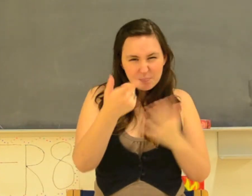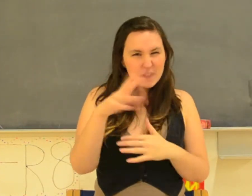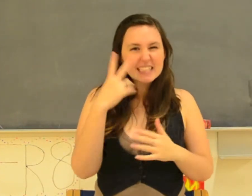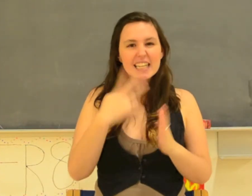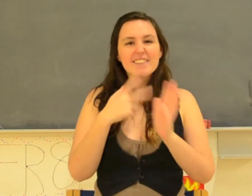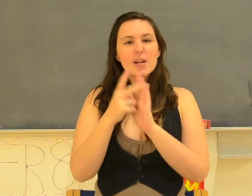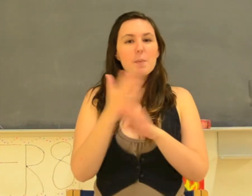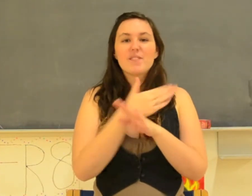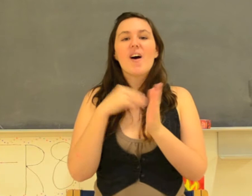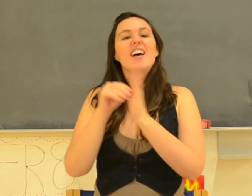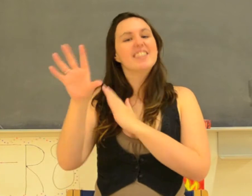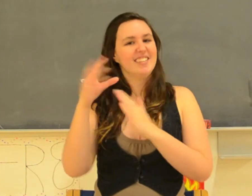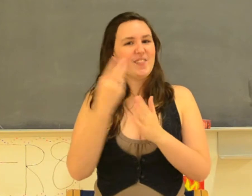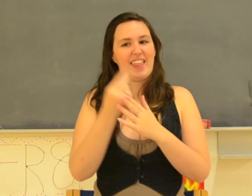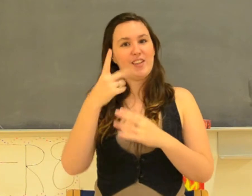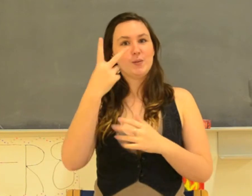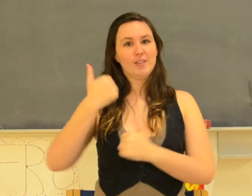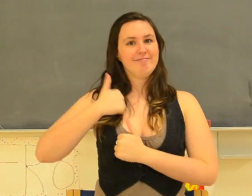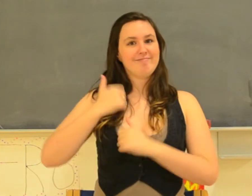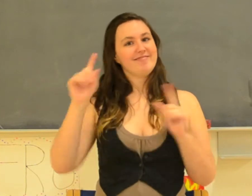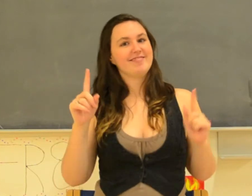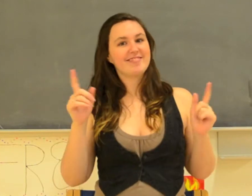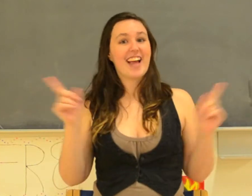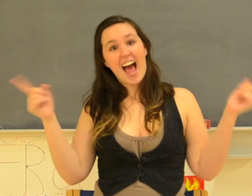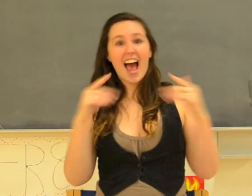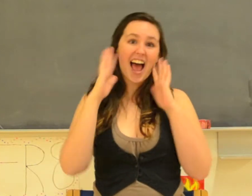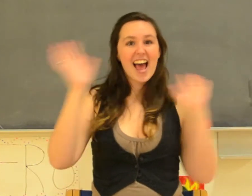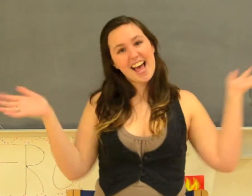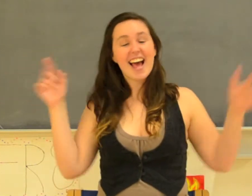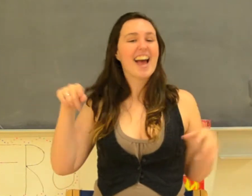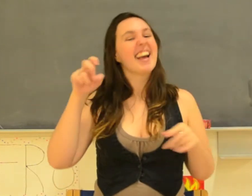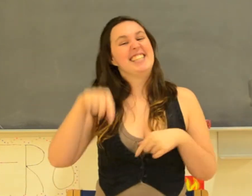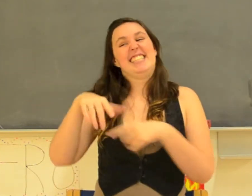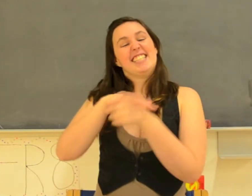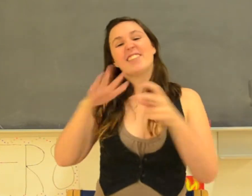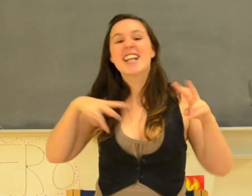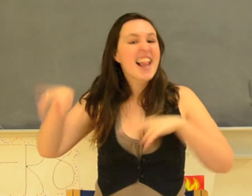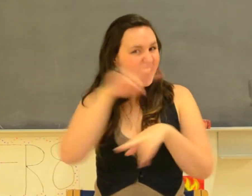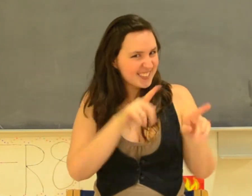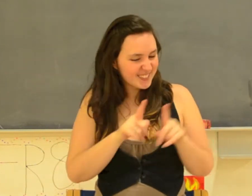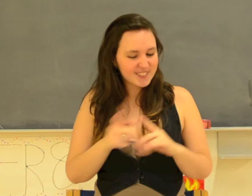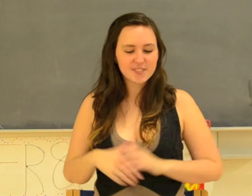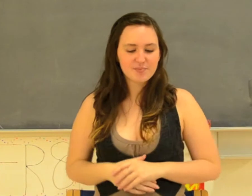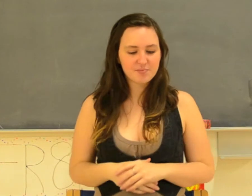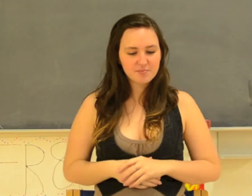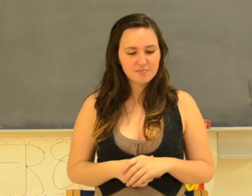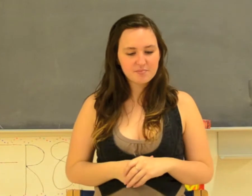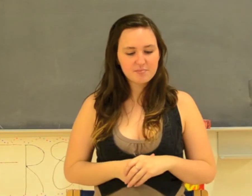already seen my Berlin video I posted on my website a while back with the two guards.